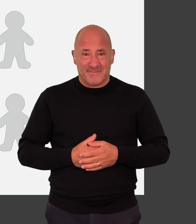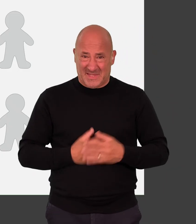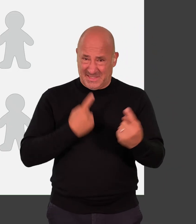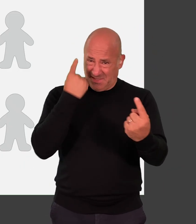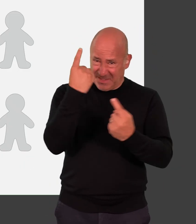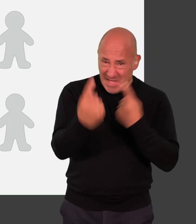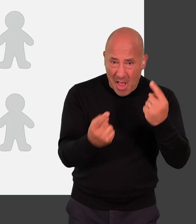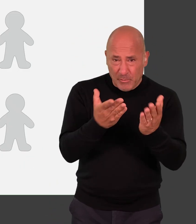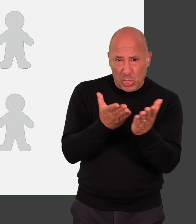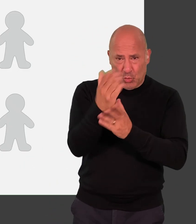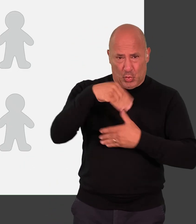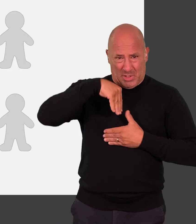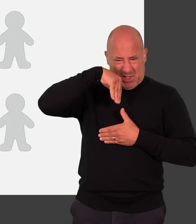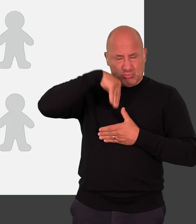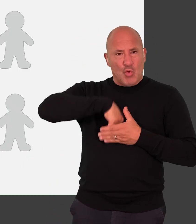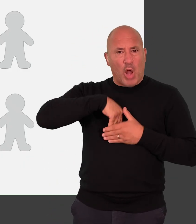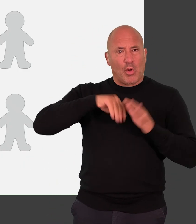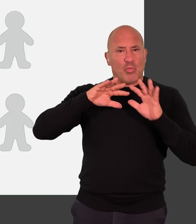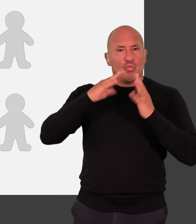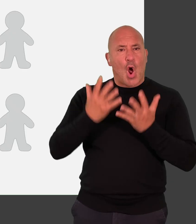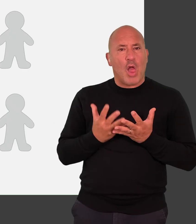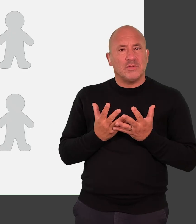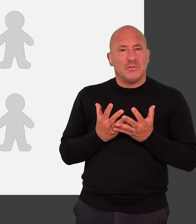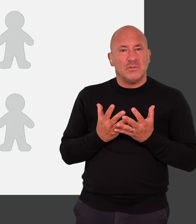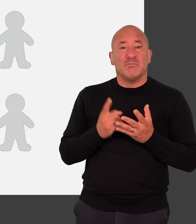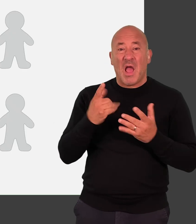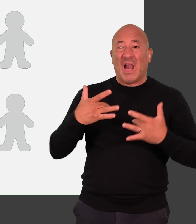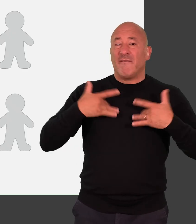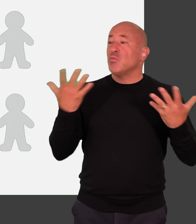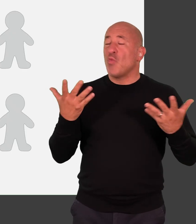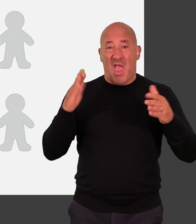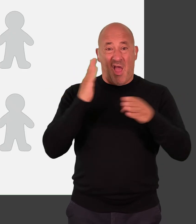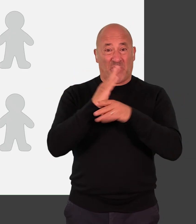They alone experience their internal world whilst living in the external world